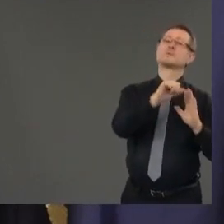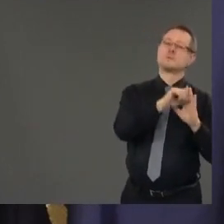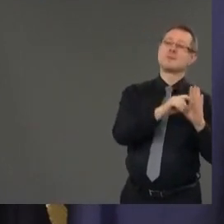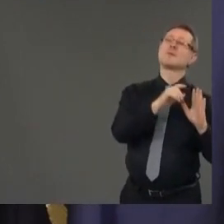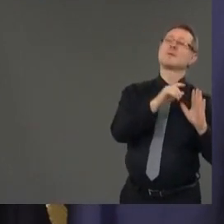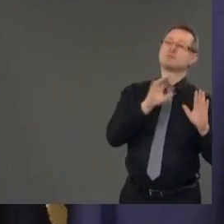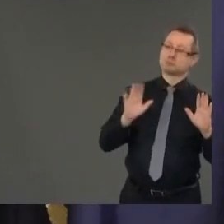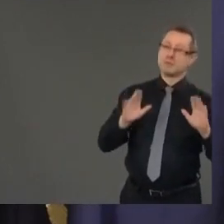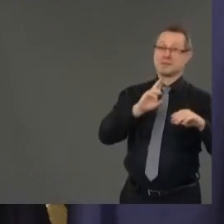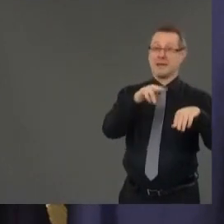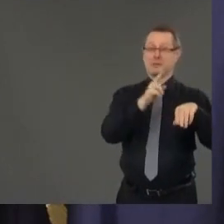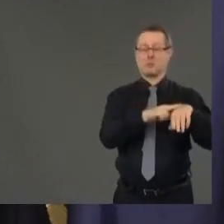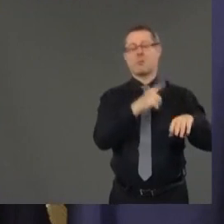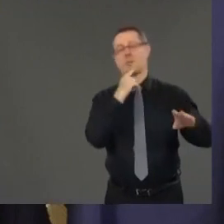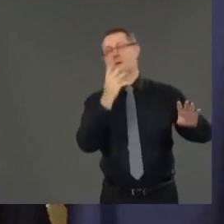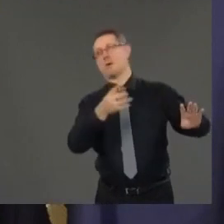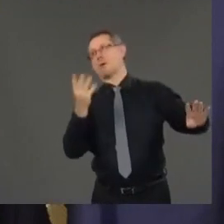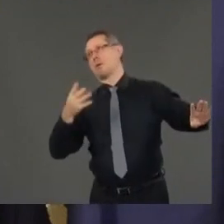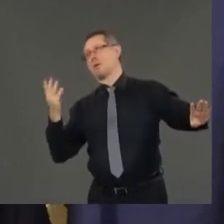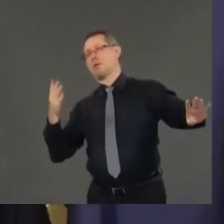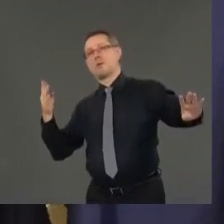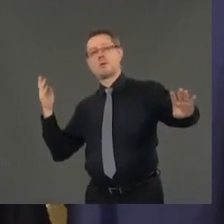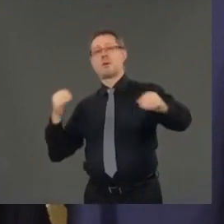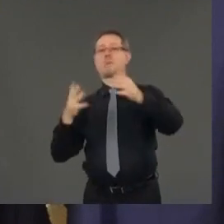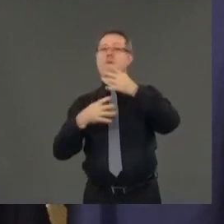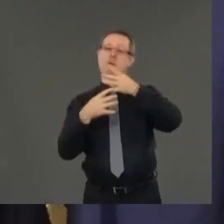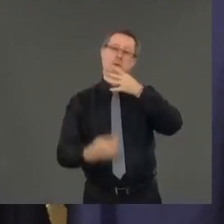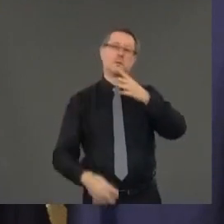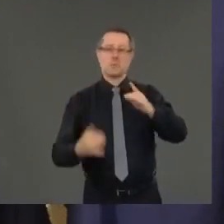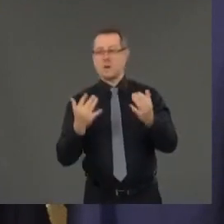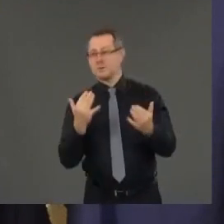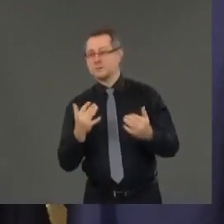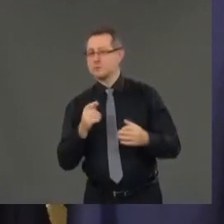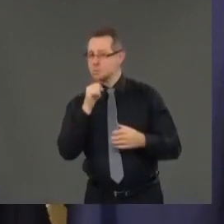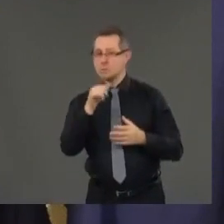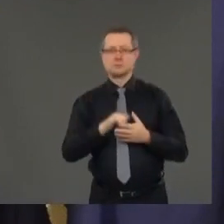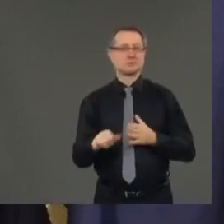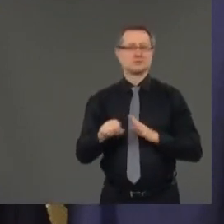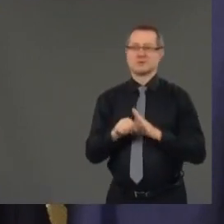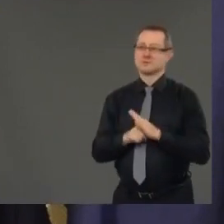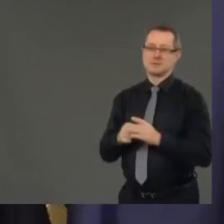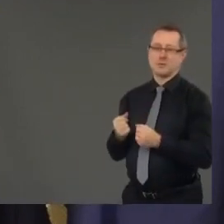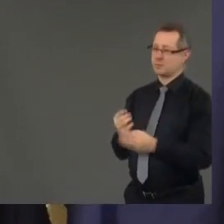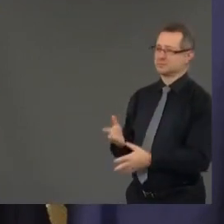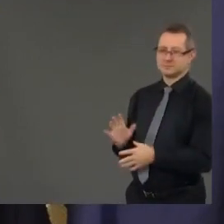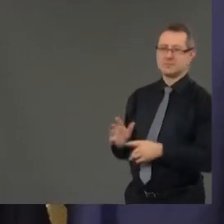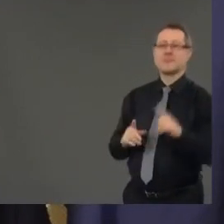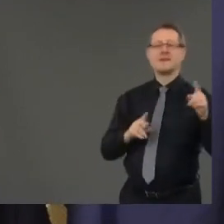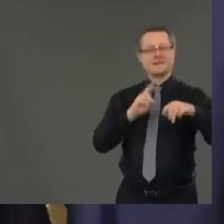BECAUSE IT'S RUNNING INTO THE